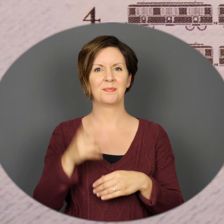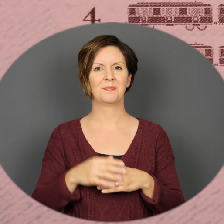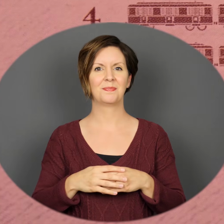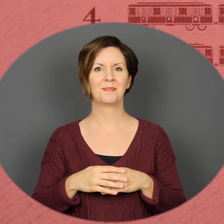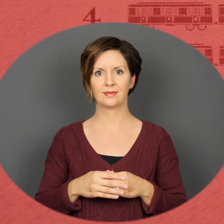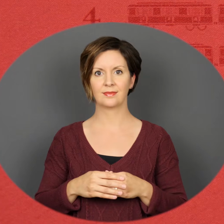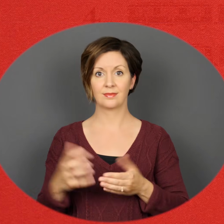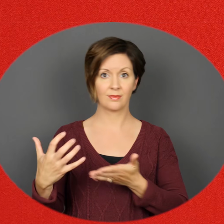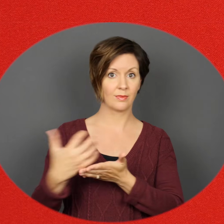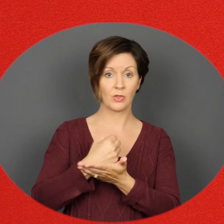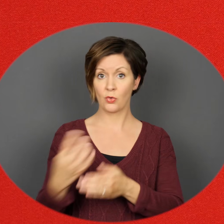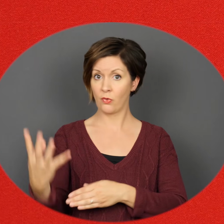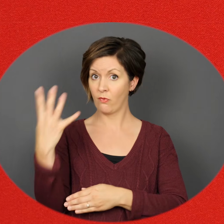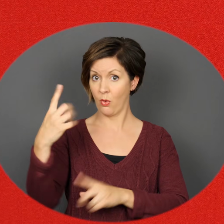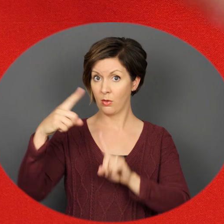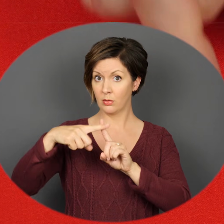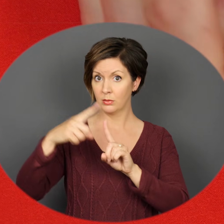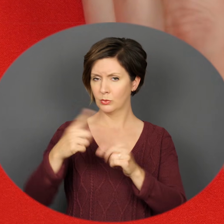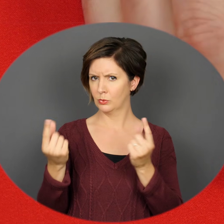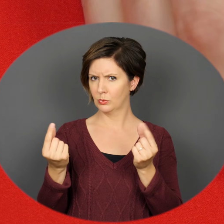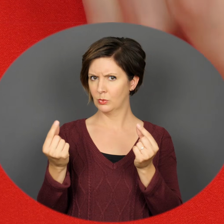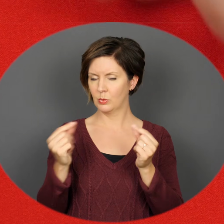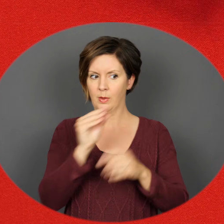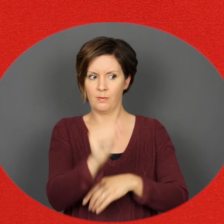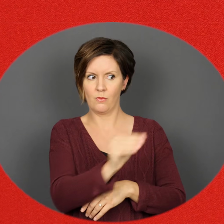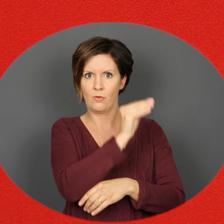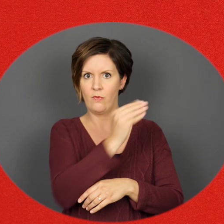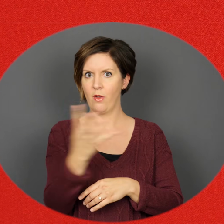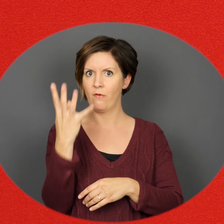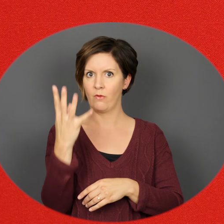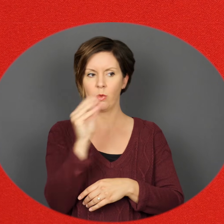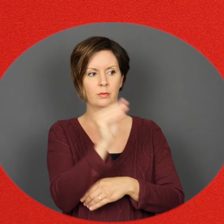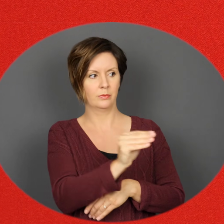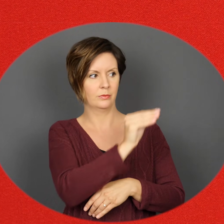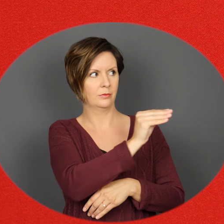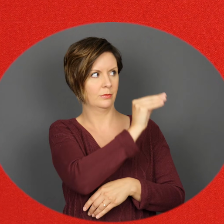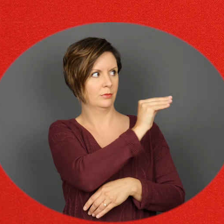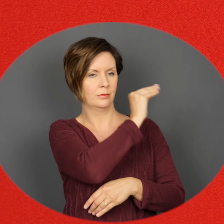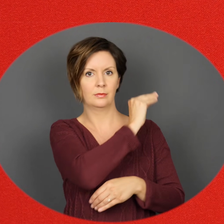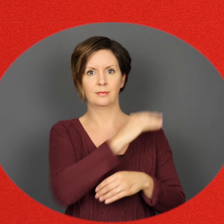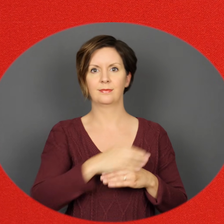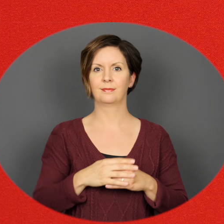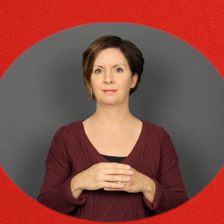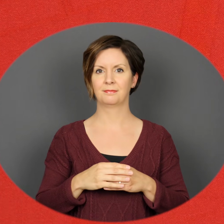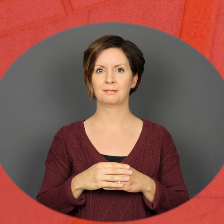When you gain points, show it by moving your matching marker that number of spaces around the board.